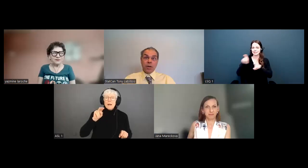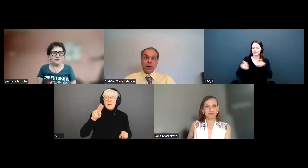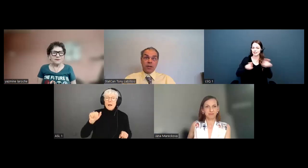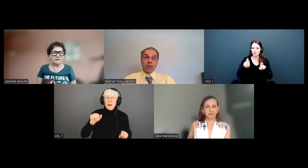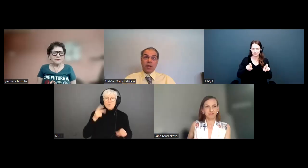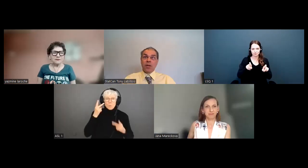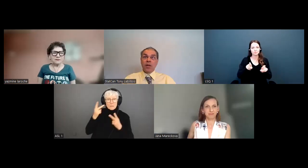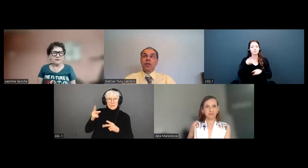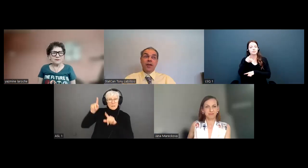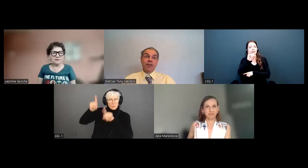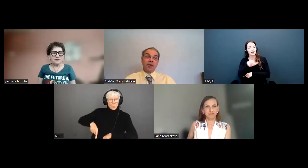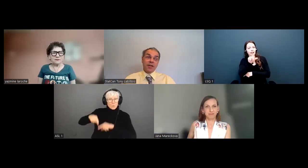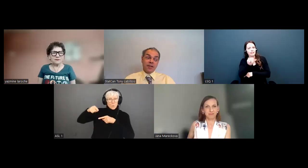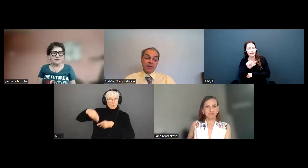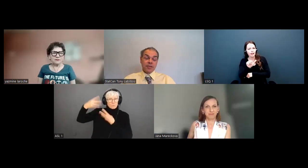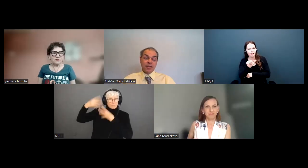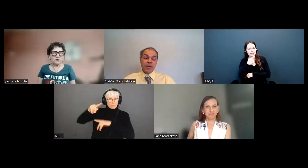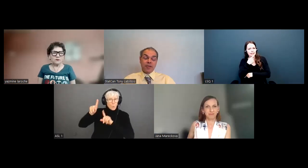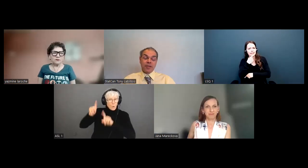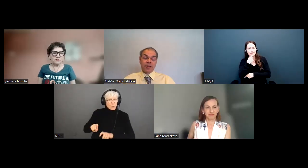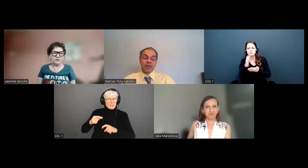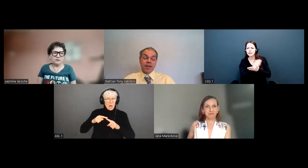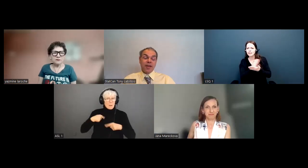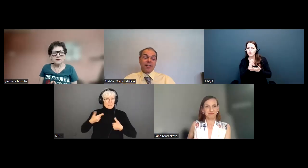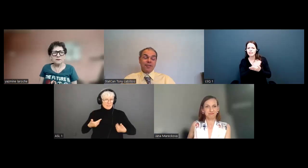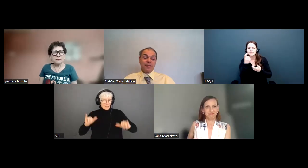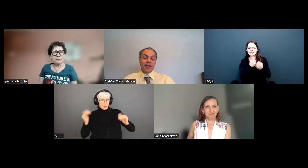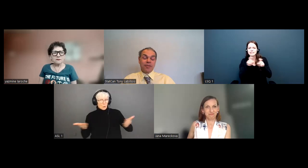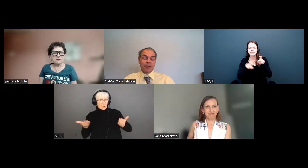period then I'll be there very closely in the background in case I I also might want